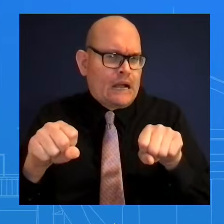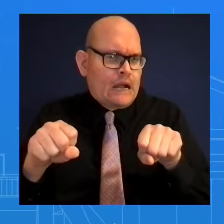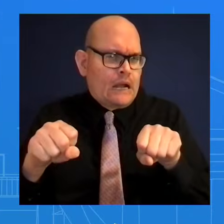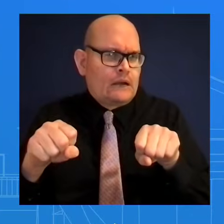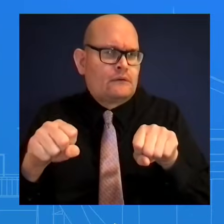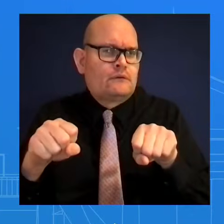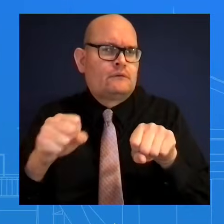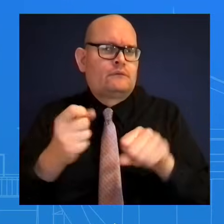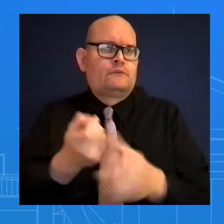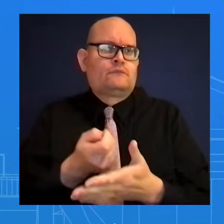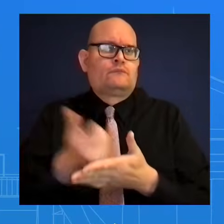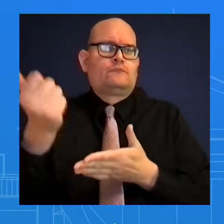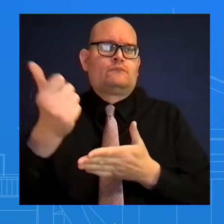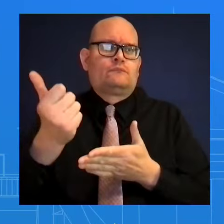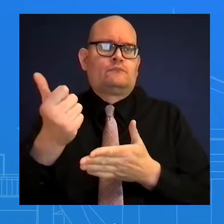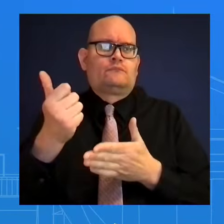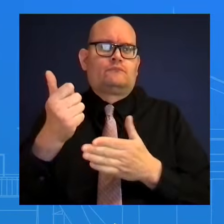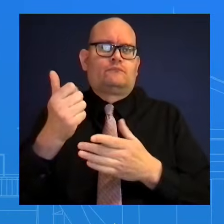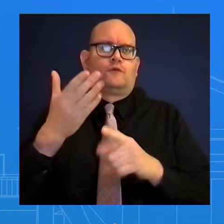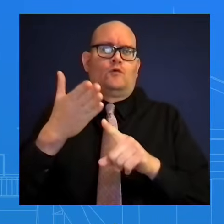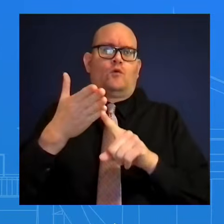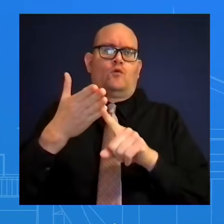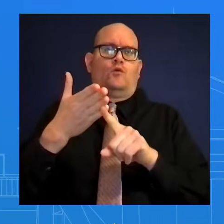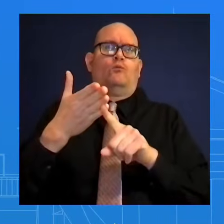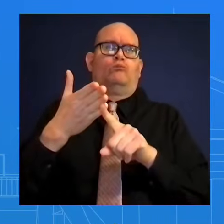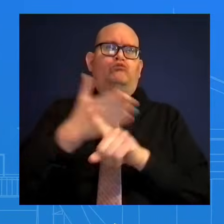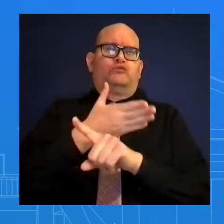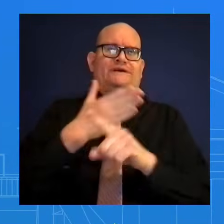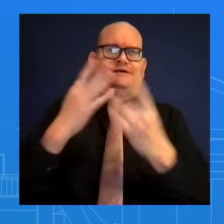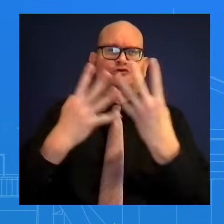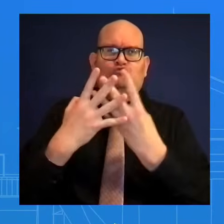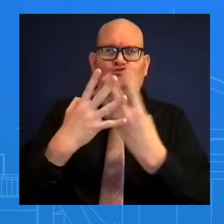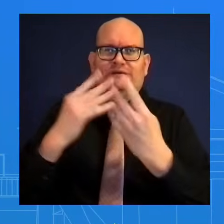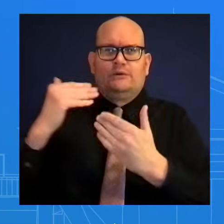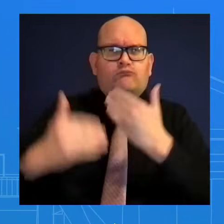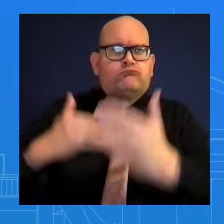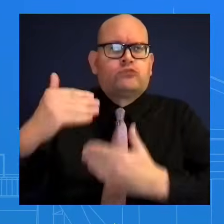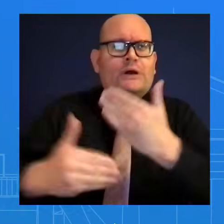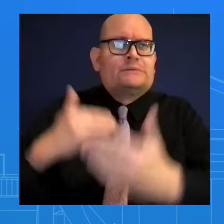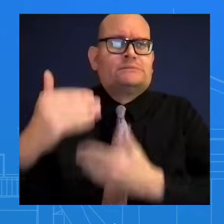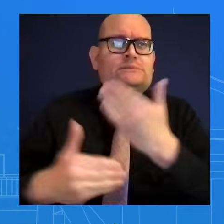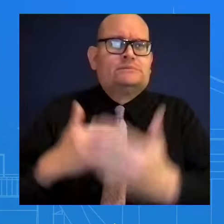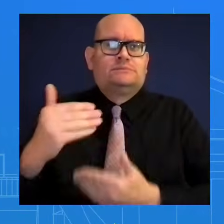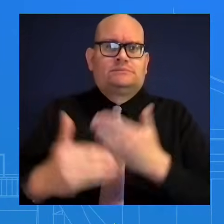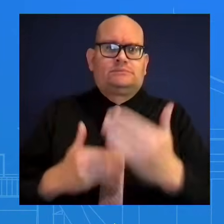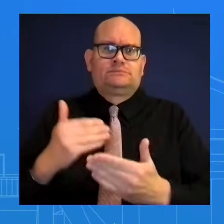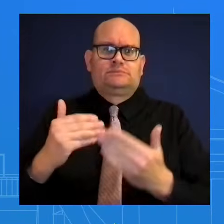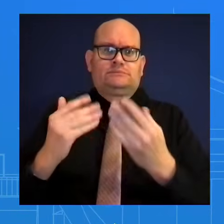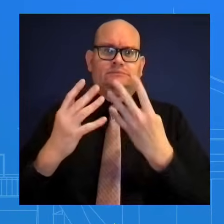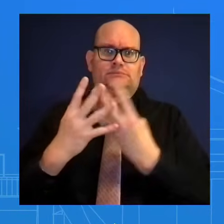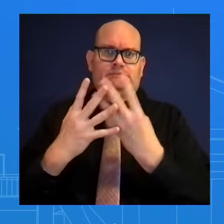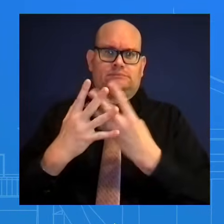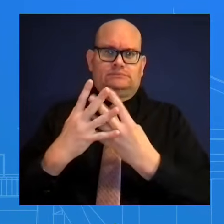Steven. Look, every event, as you've heard from my team -- I think you've asked my team this question and they've responded to you multiple times